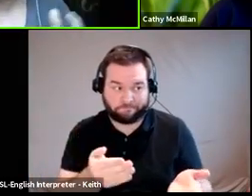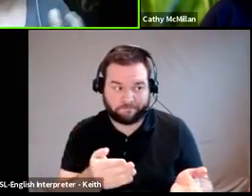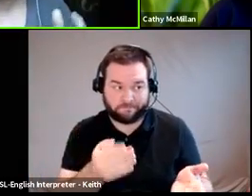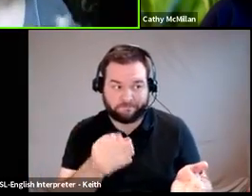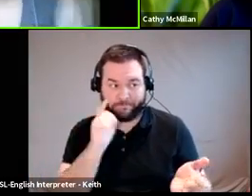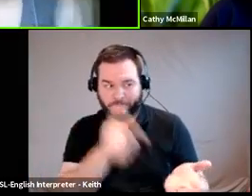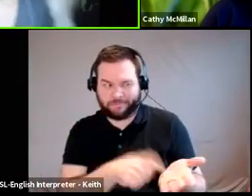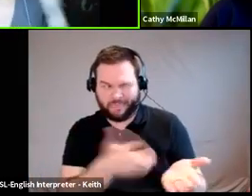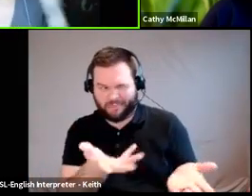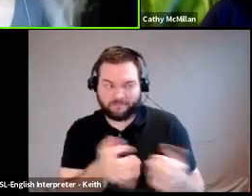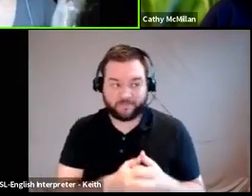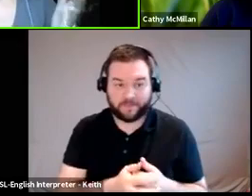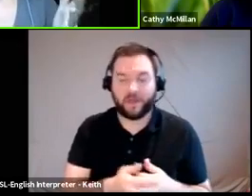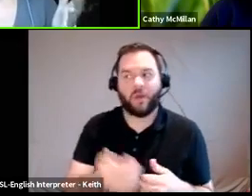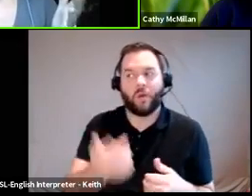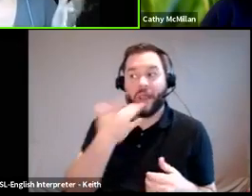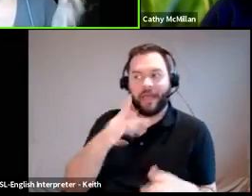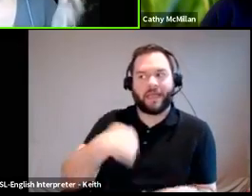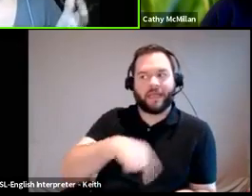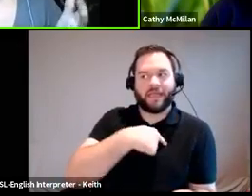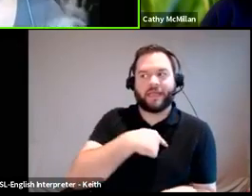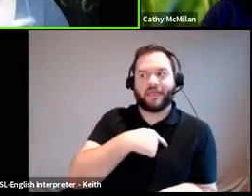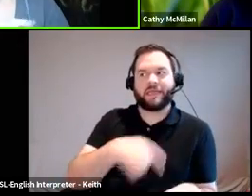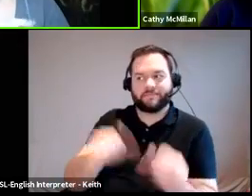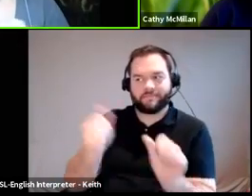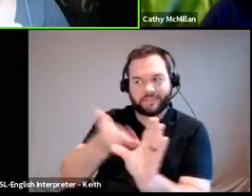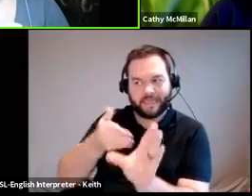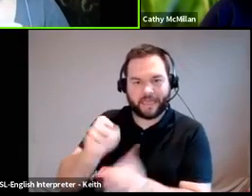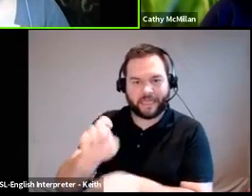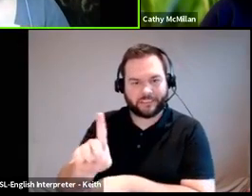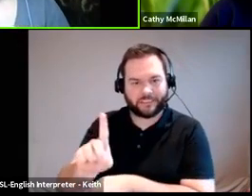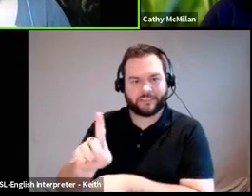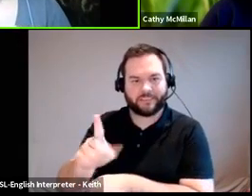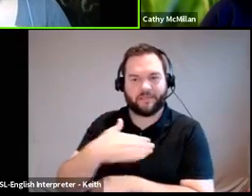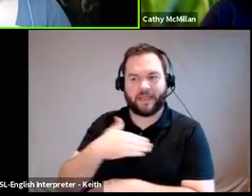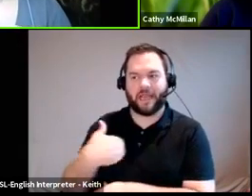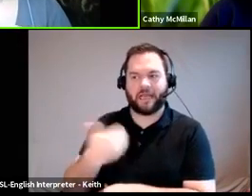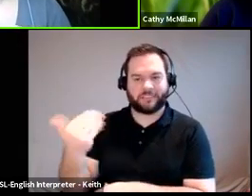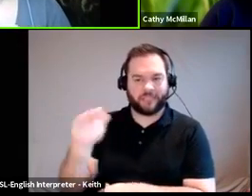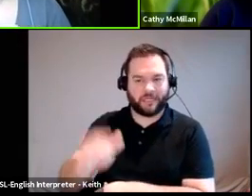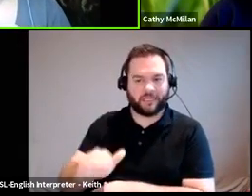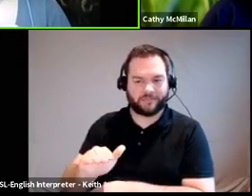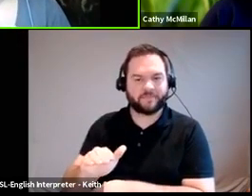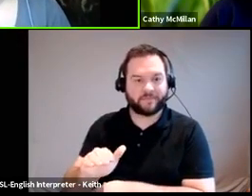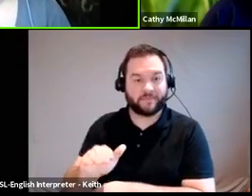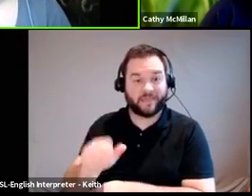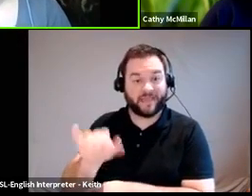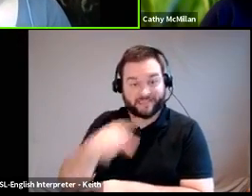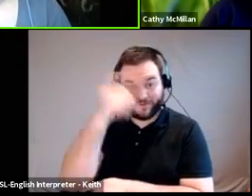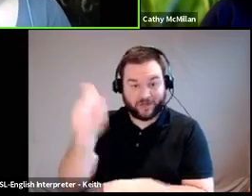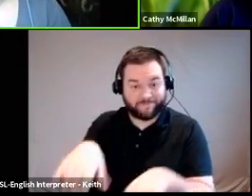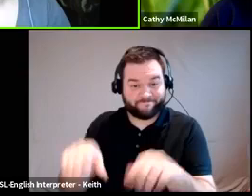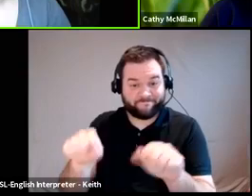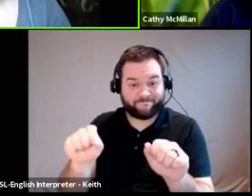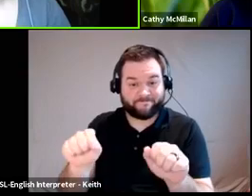You might want to get looked at and stuff and I said, Okay, I'm in privilege in, privileged. We are able to go get in, privileged. We are able to go get a psychic done for my youngest.